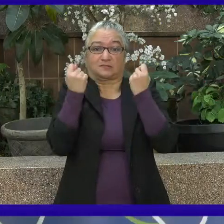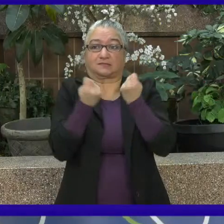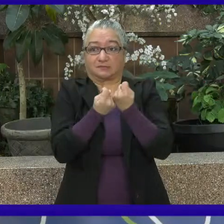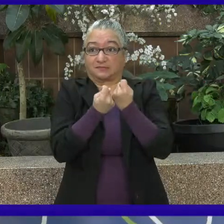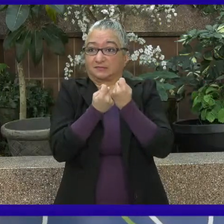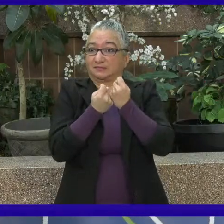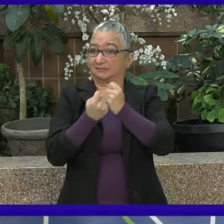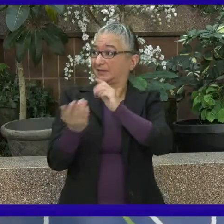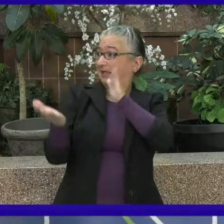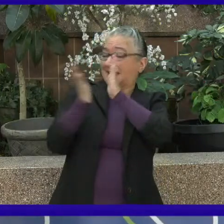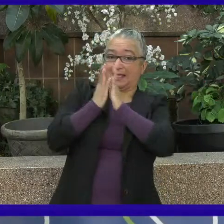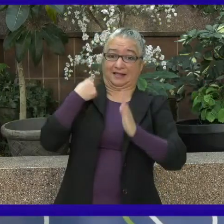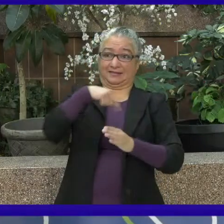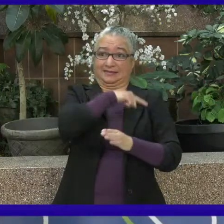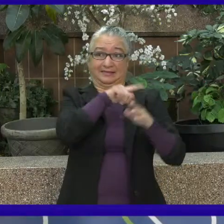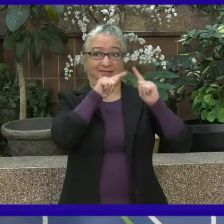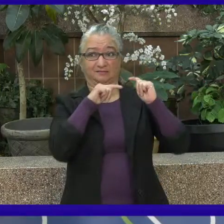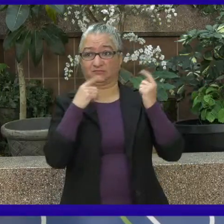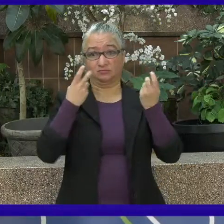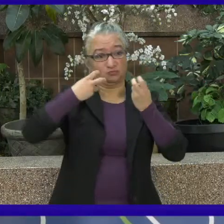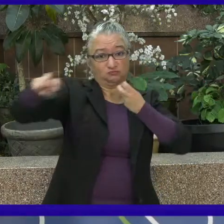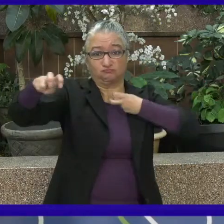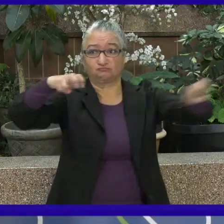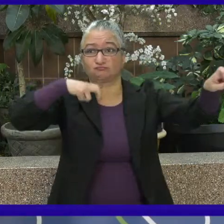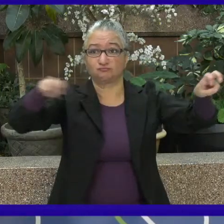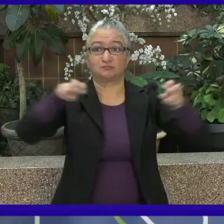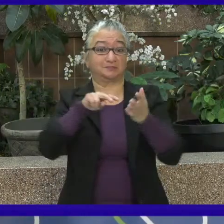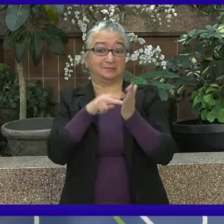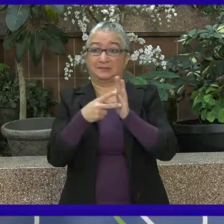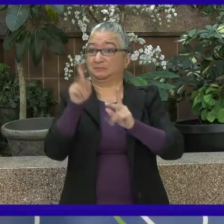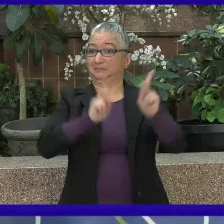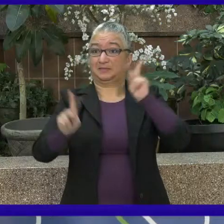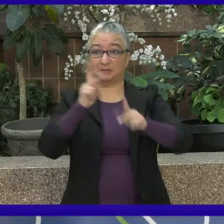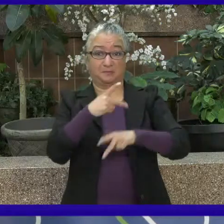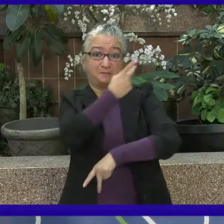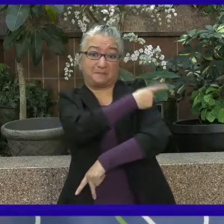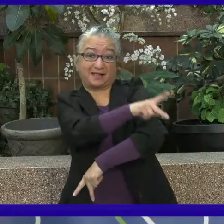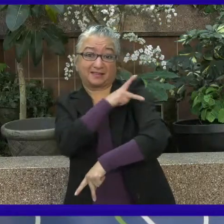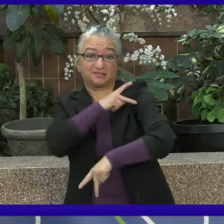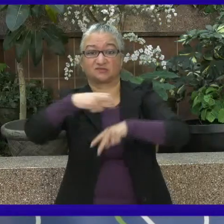to reduce the number of attending physicians who might be at risk of infecting patients on the